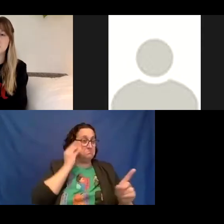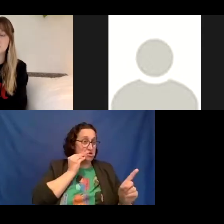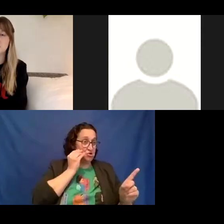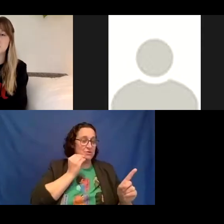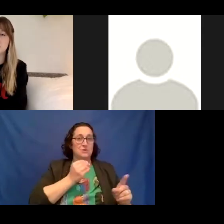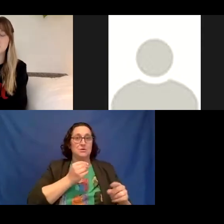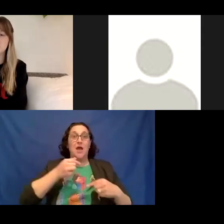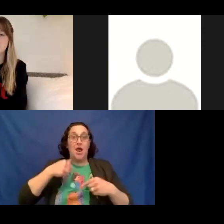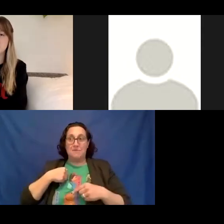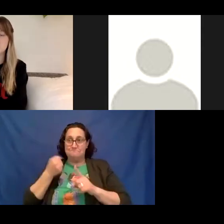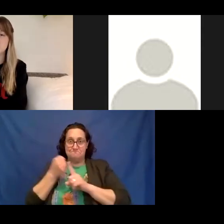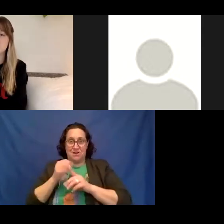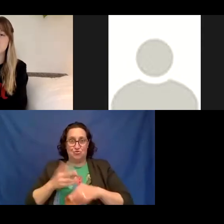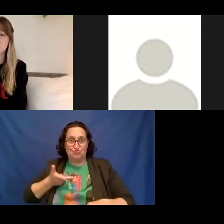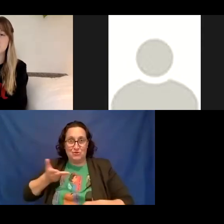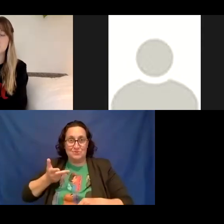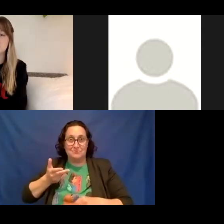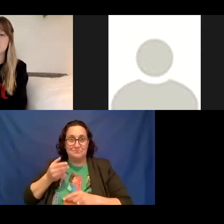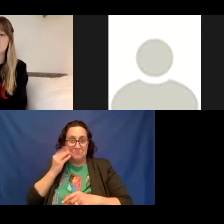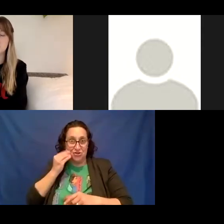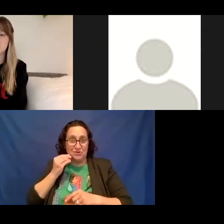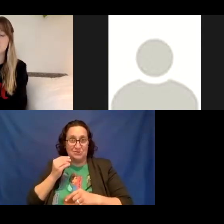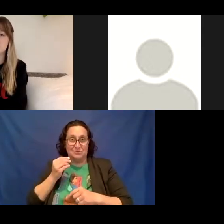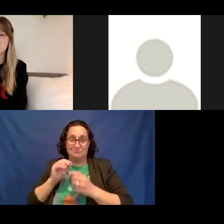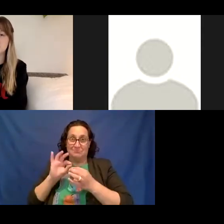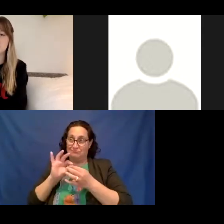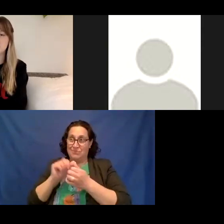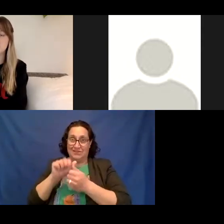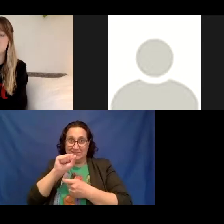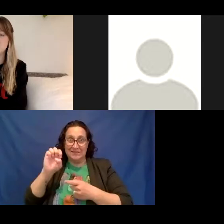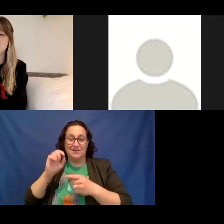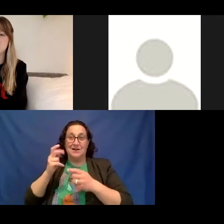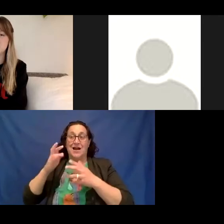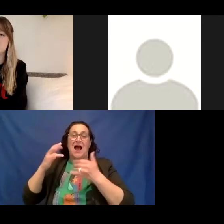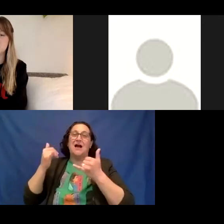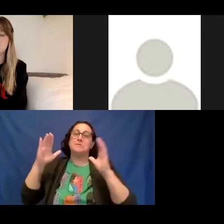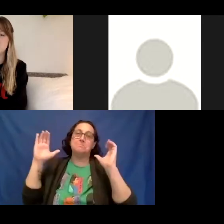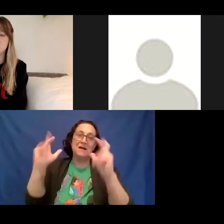last several decades, but we can see that history and the impact it's had on current generations